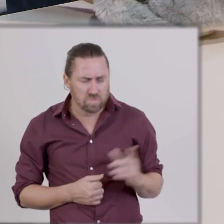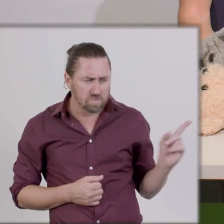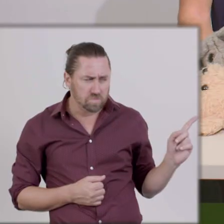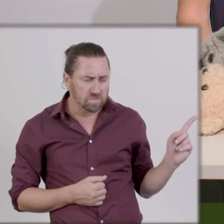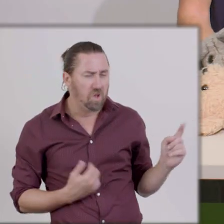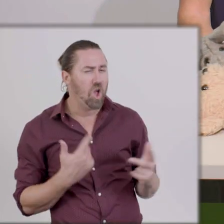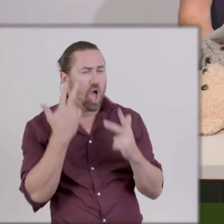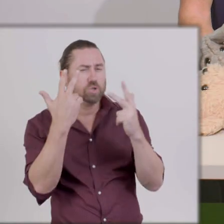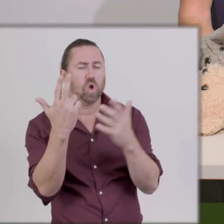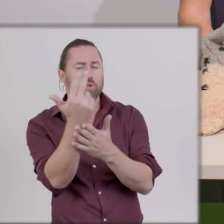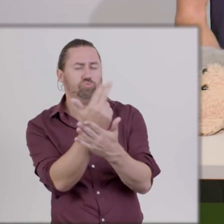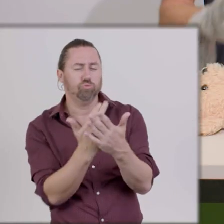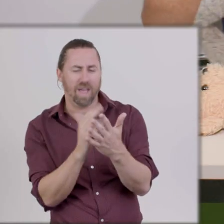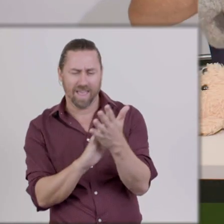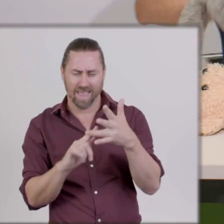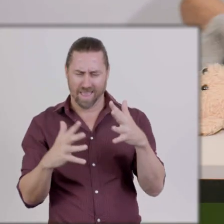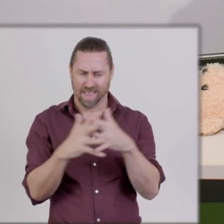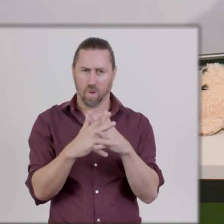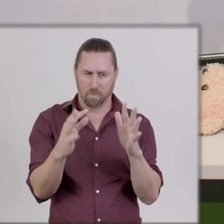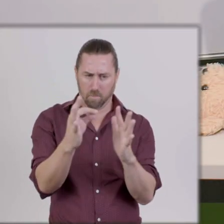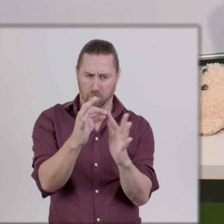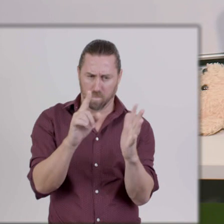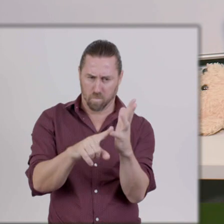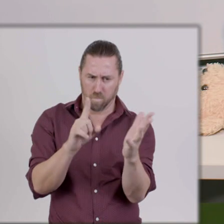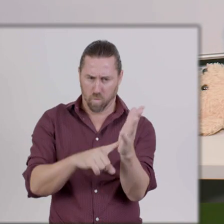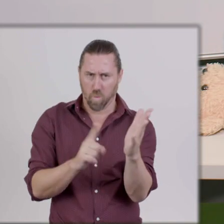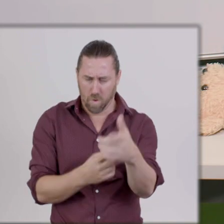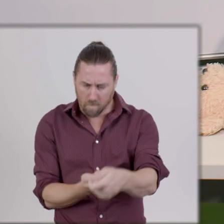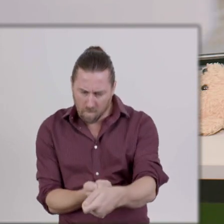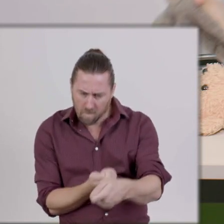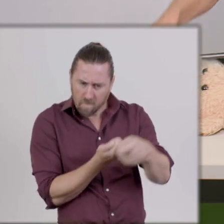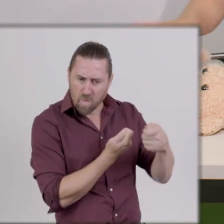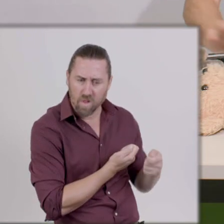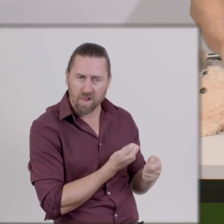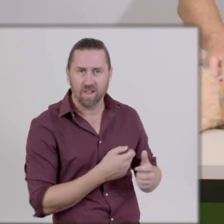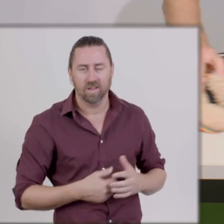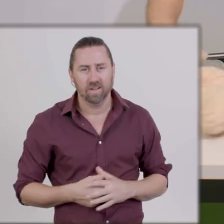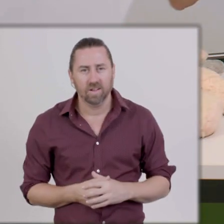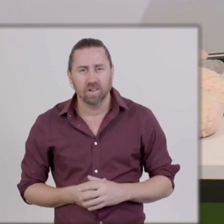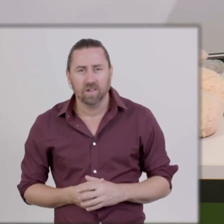Let's have a look at a drawing of that.